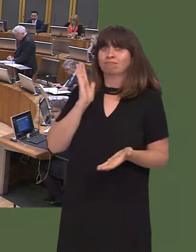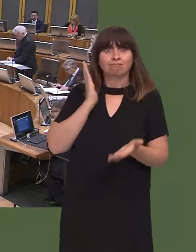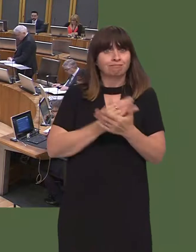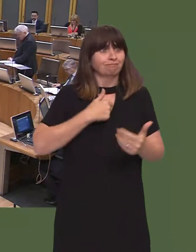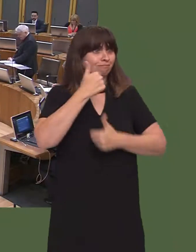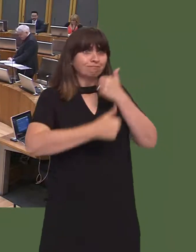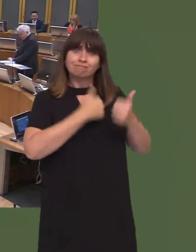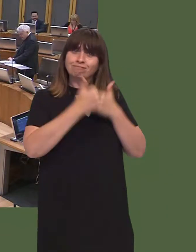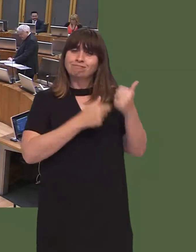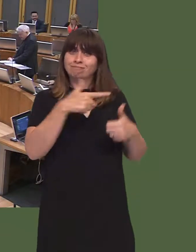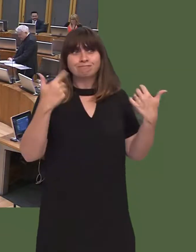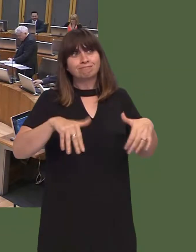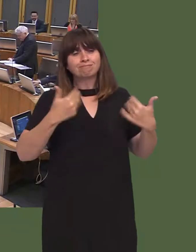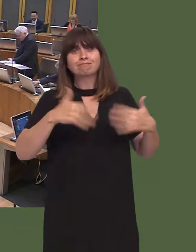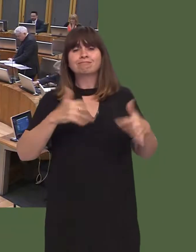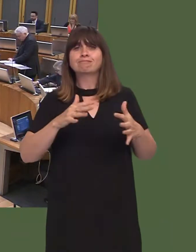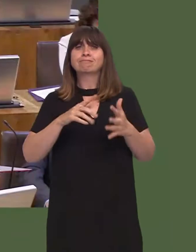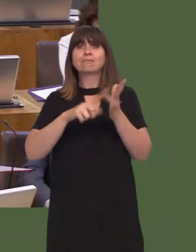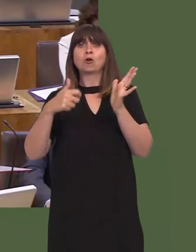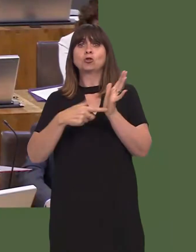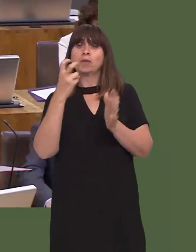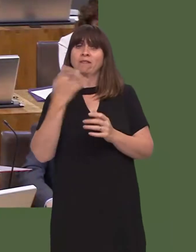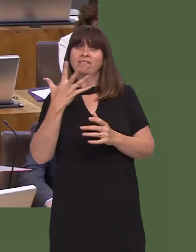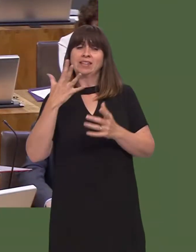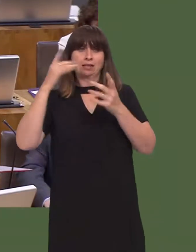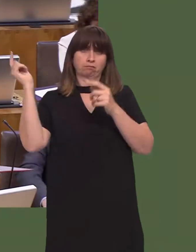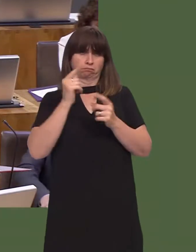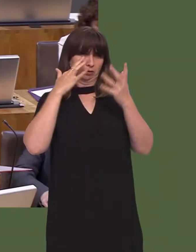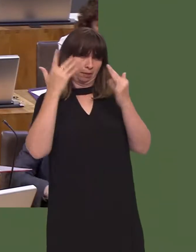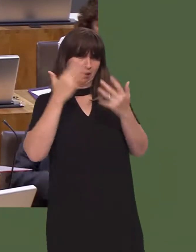progress against its recommendations from the core inspection in October 2015 to be